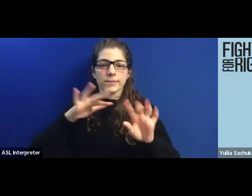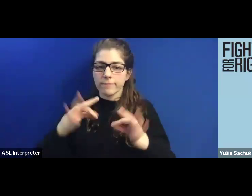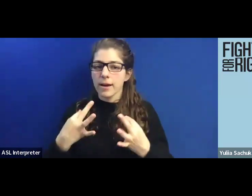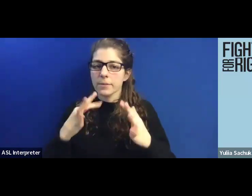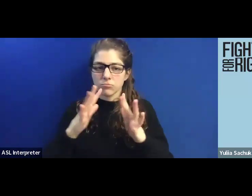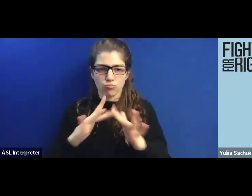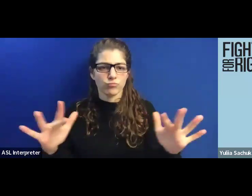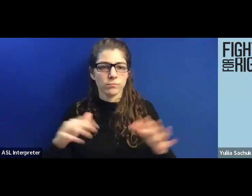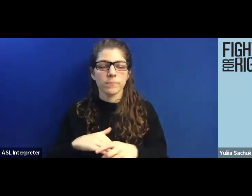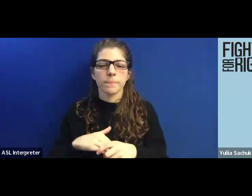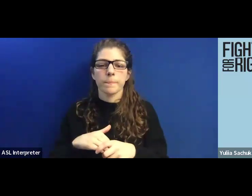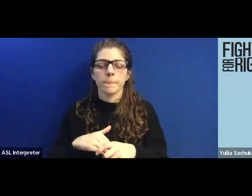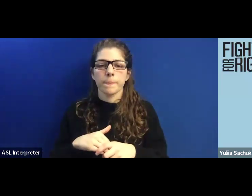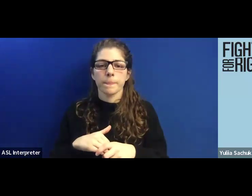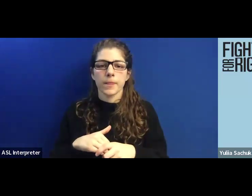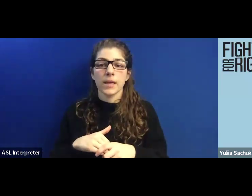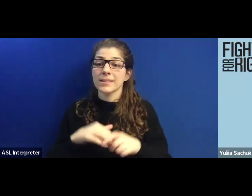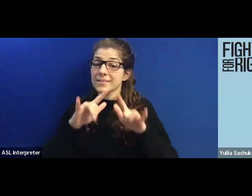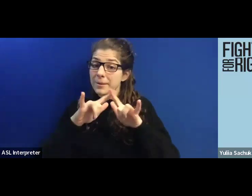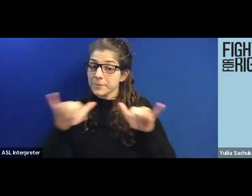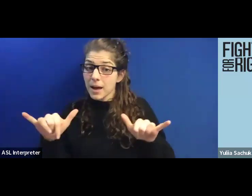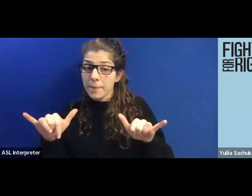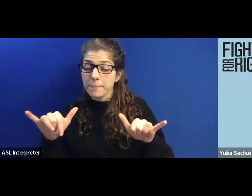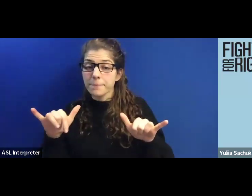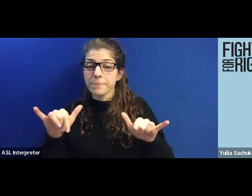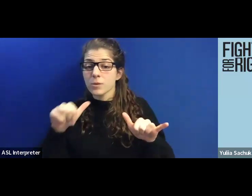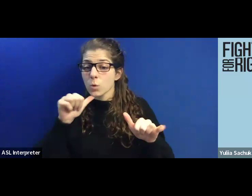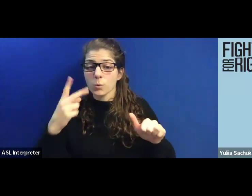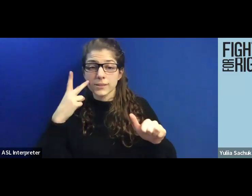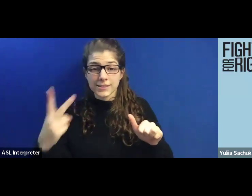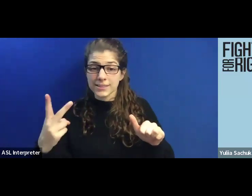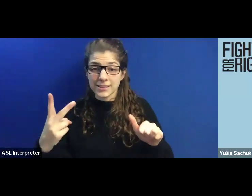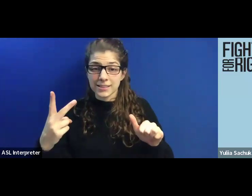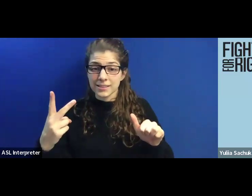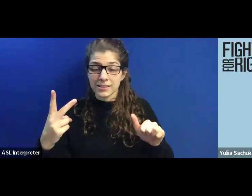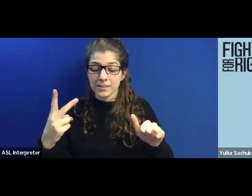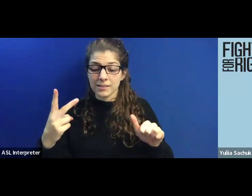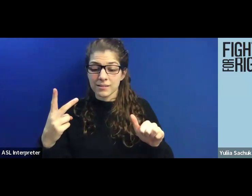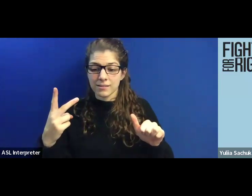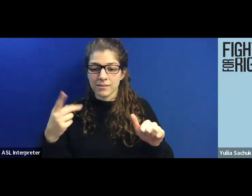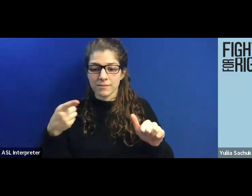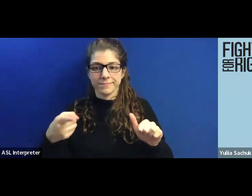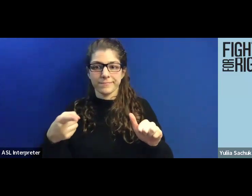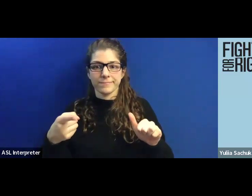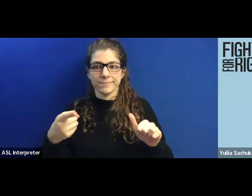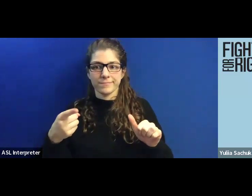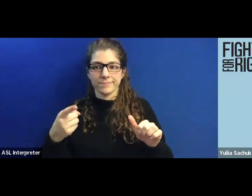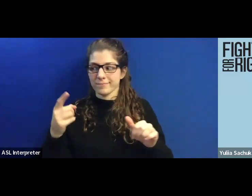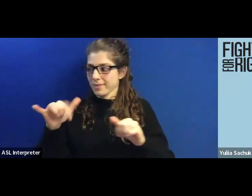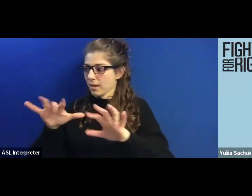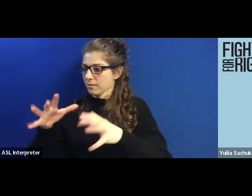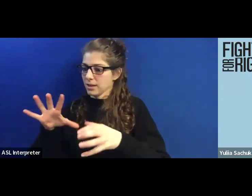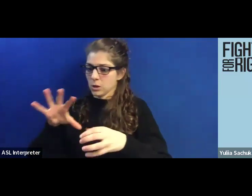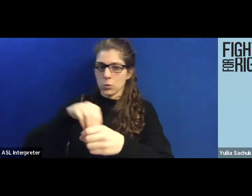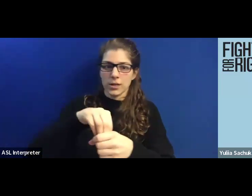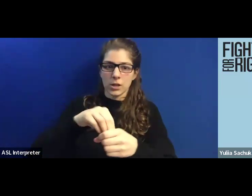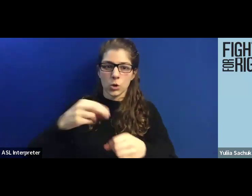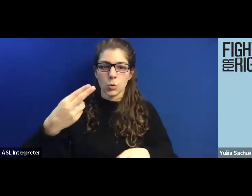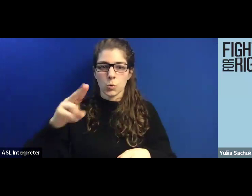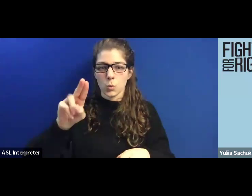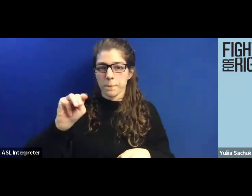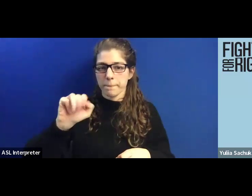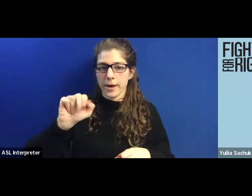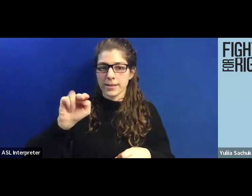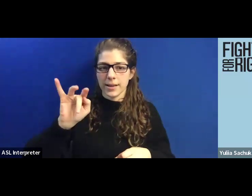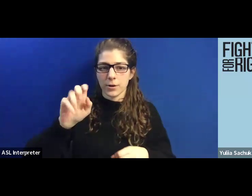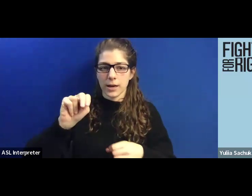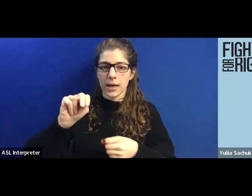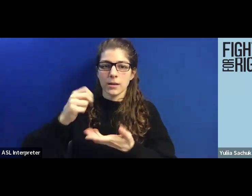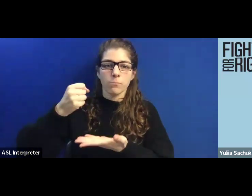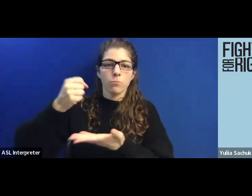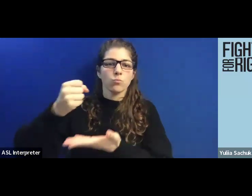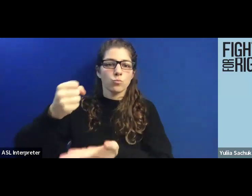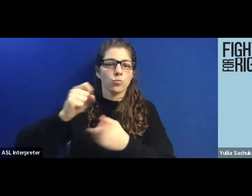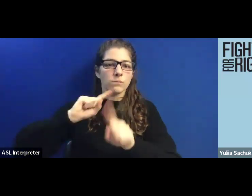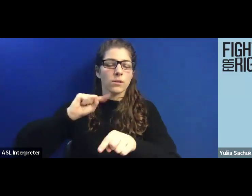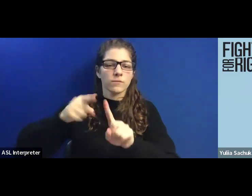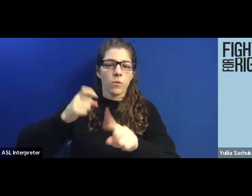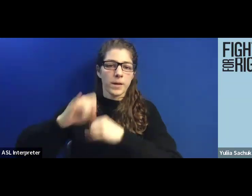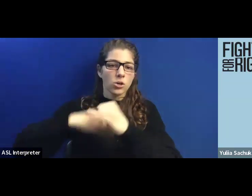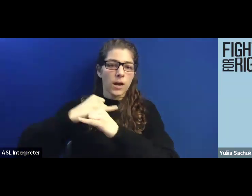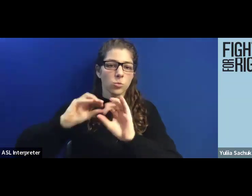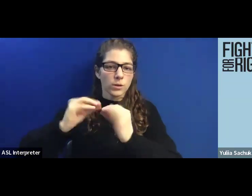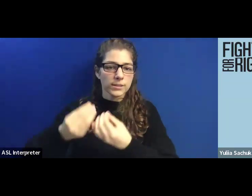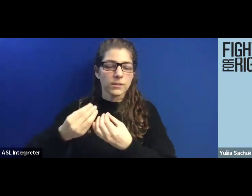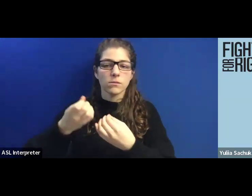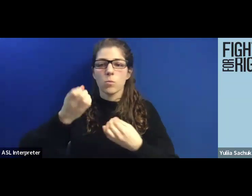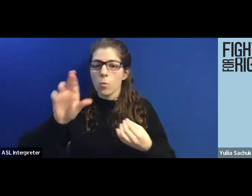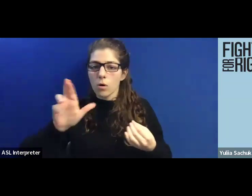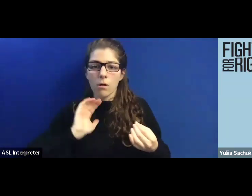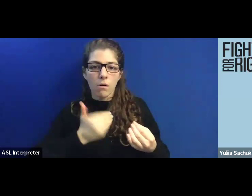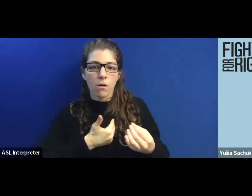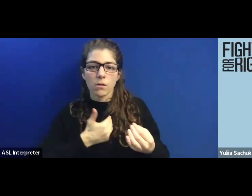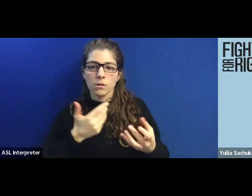And to me at the same time, we don't see this is included in humanitarian responses from the international organizations or even our own authorities.